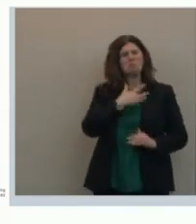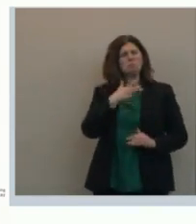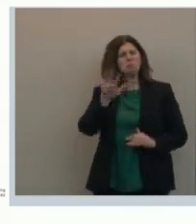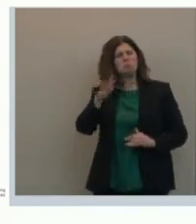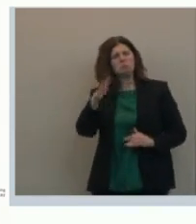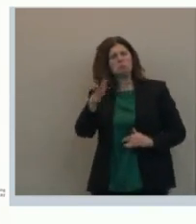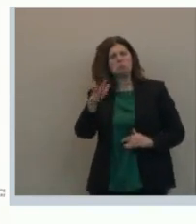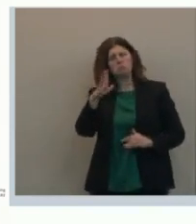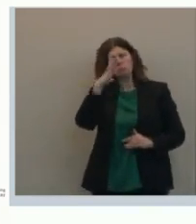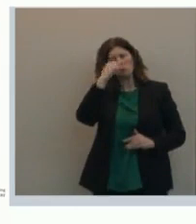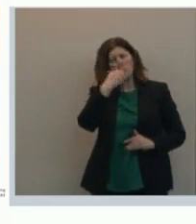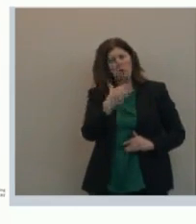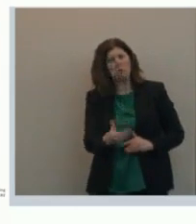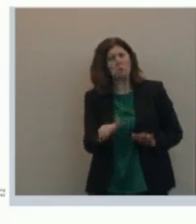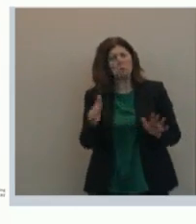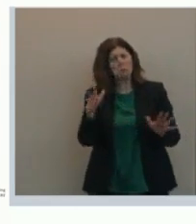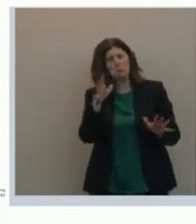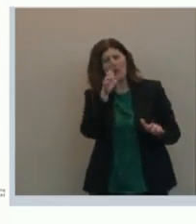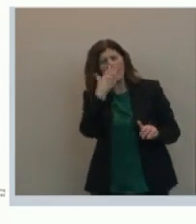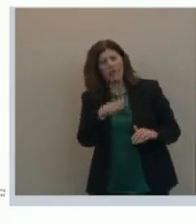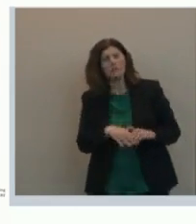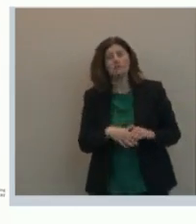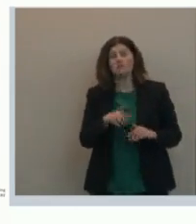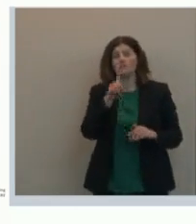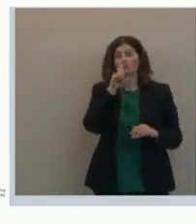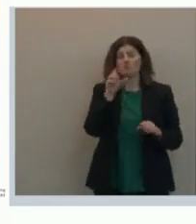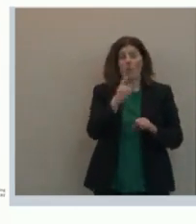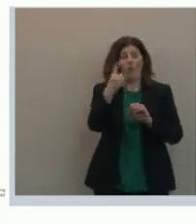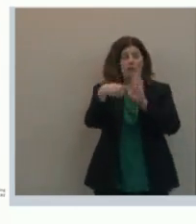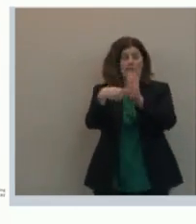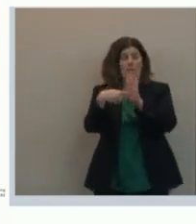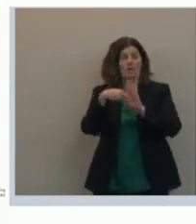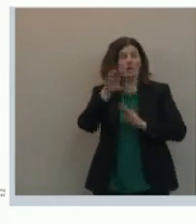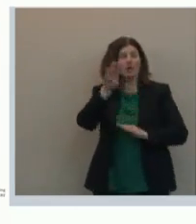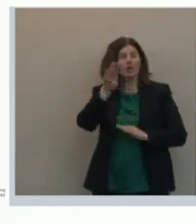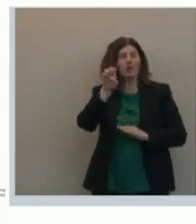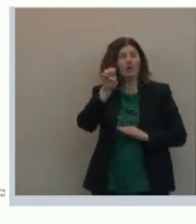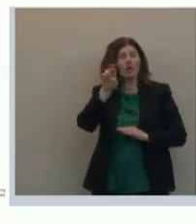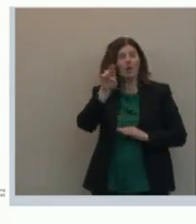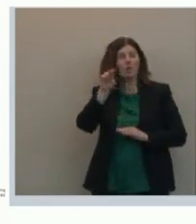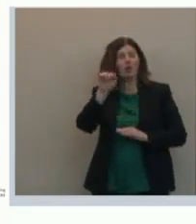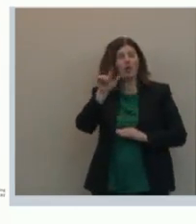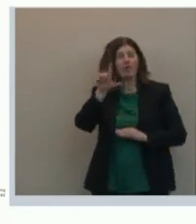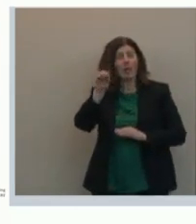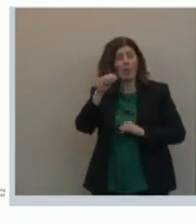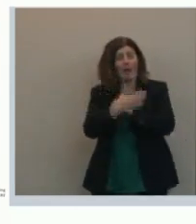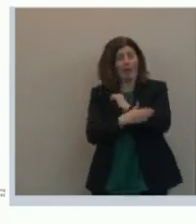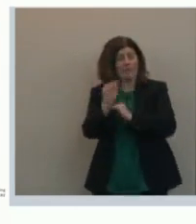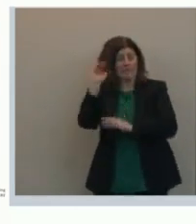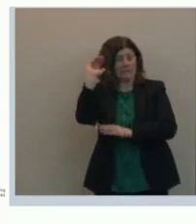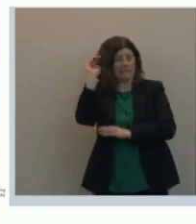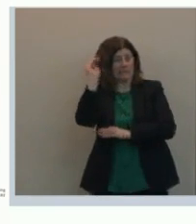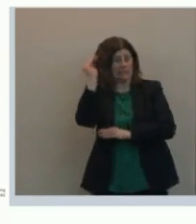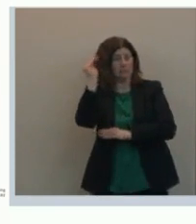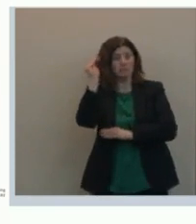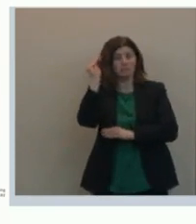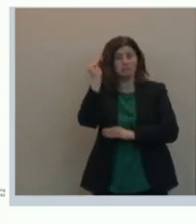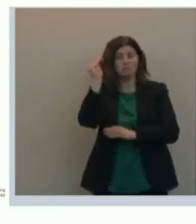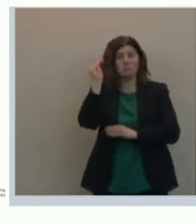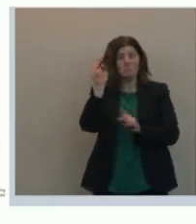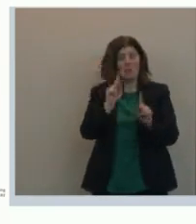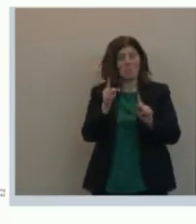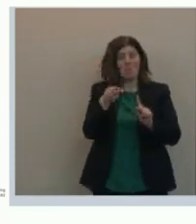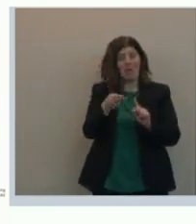IF YOUYOU LOOKING AT WHAT IS CARDS COMPARING STATE STATE, NEW MEXICO GENERALLY LOOKS PRETTY GOOD.